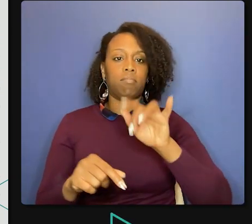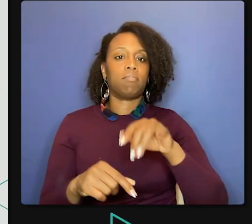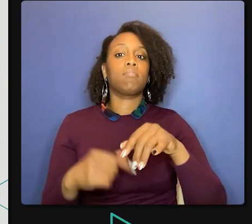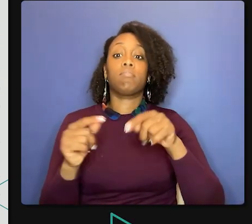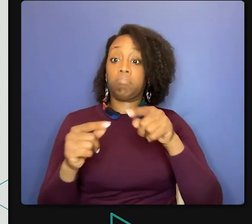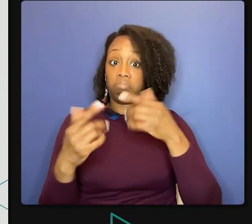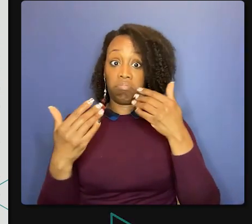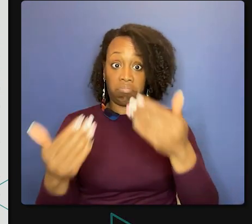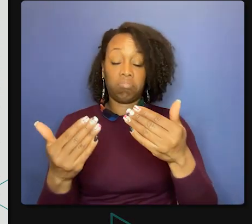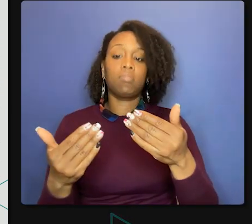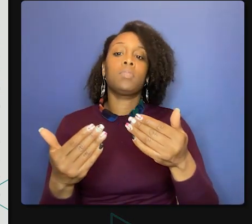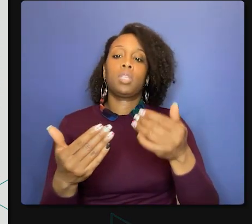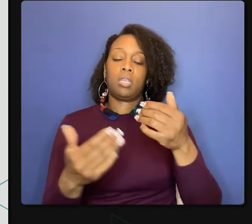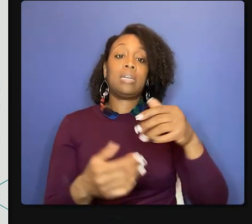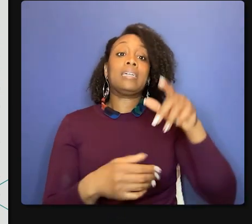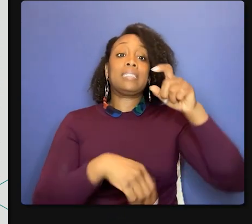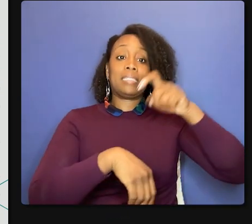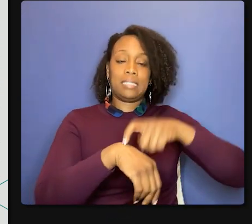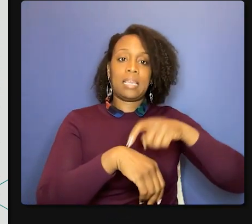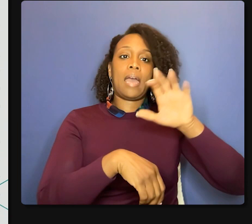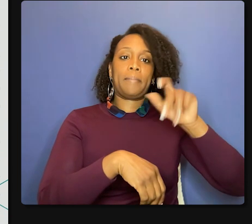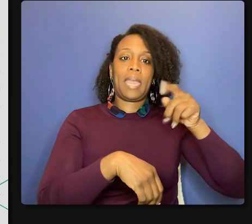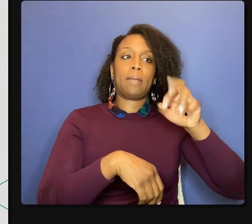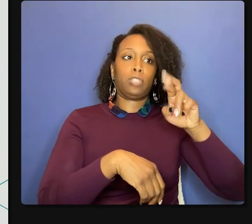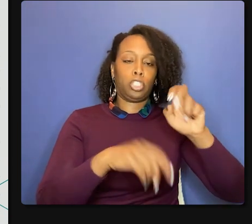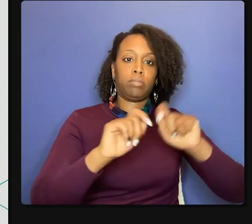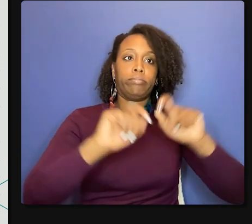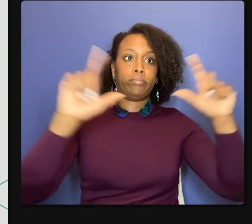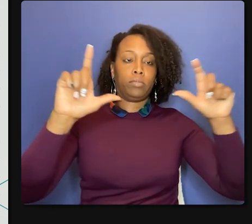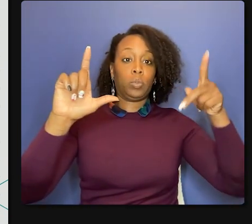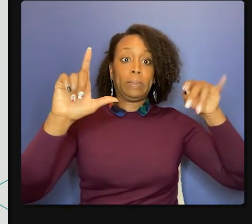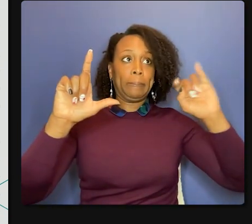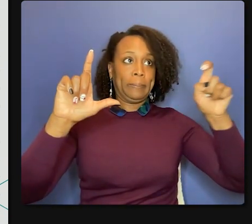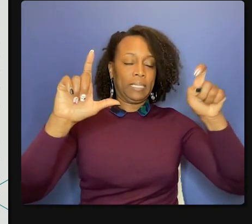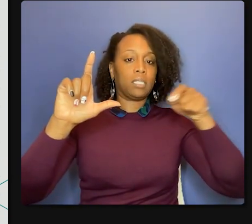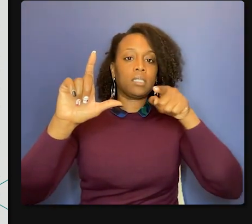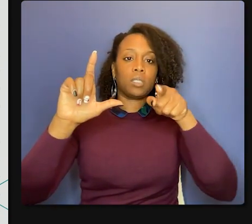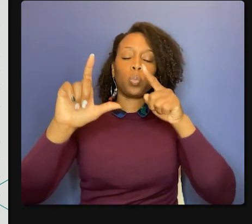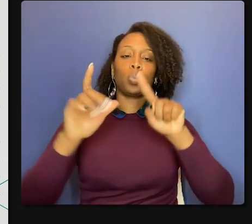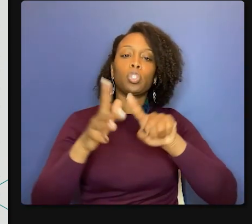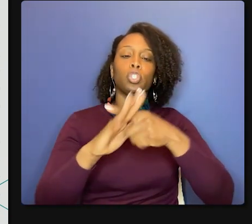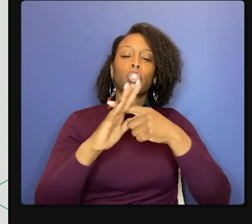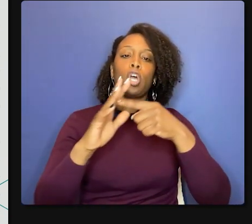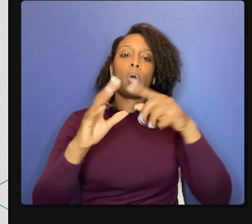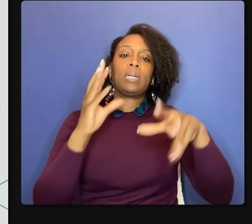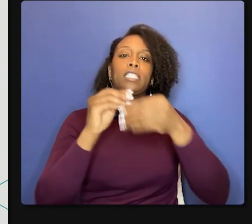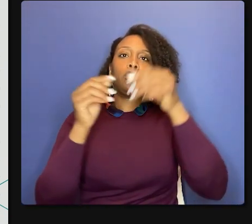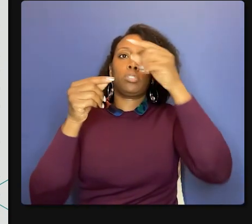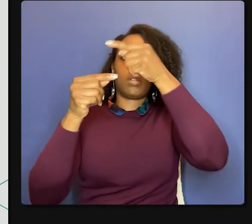Now once that's been enabled, a timing capture taken with PIX will start showing additional lanes in the timeline.